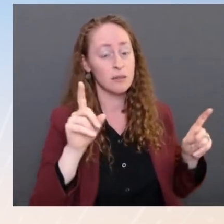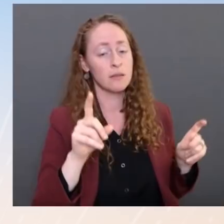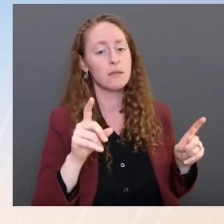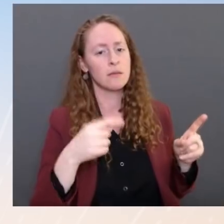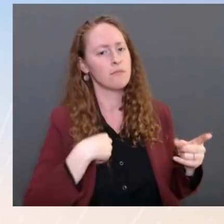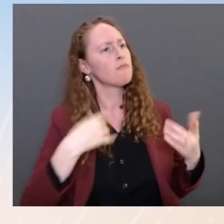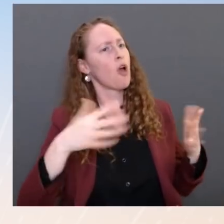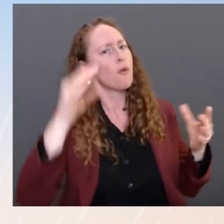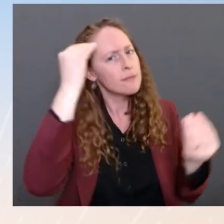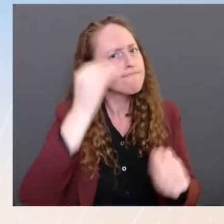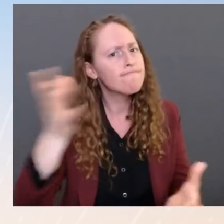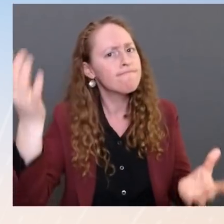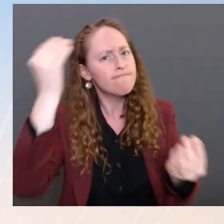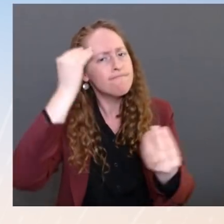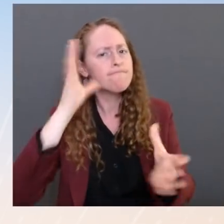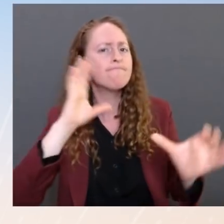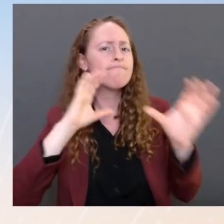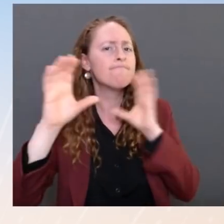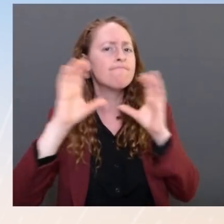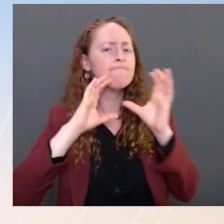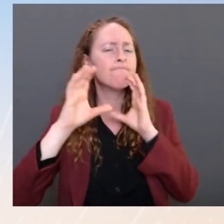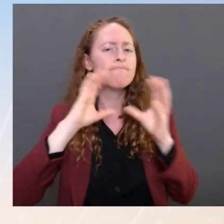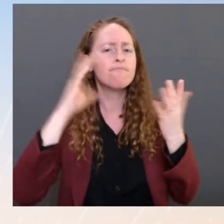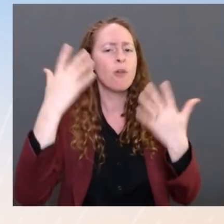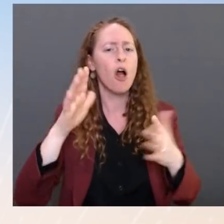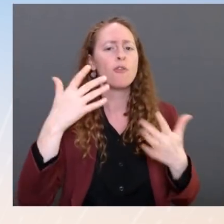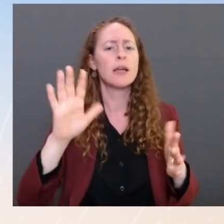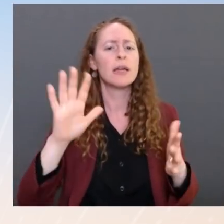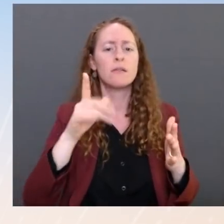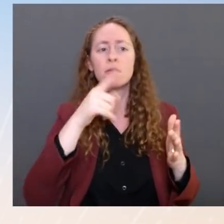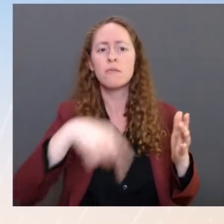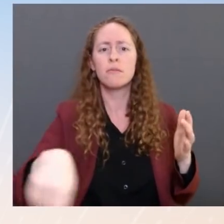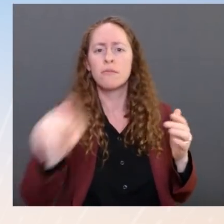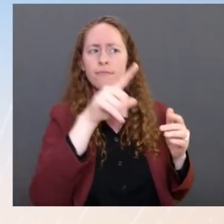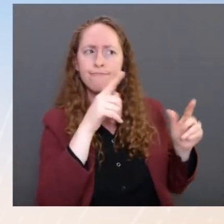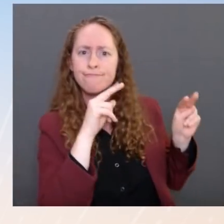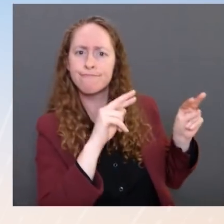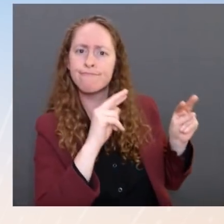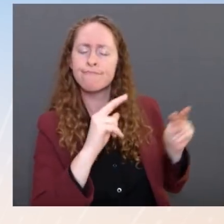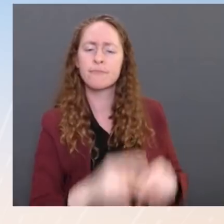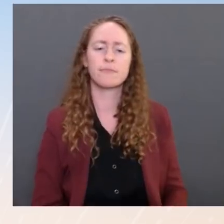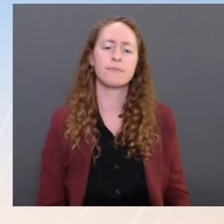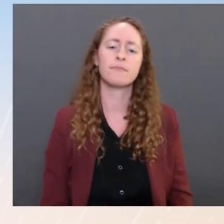As you noted, the President is traveling to the Republic of Korea and Japan next week,